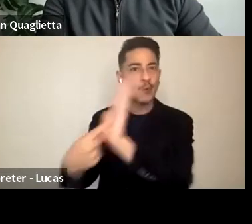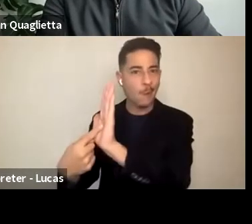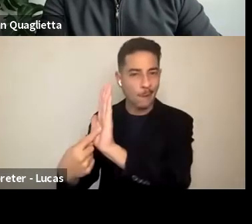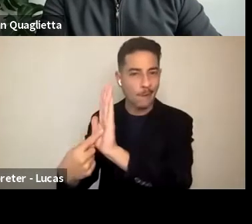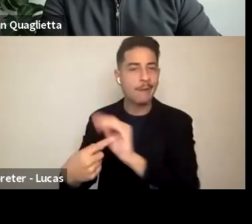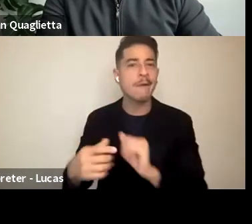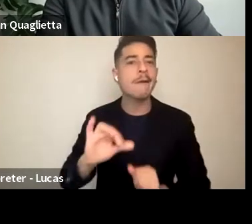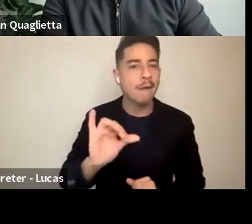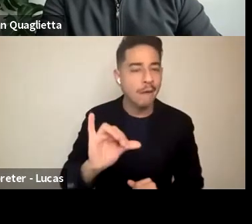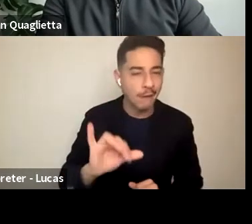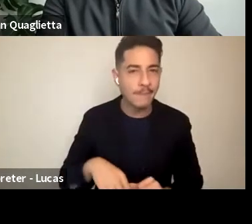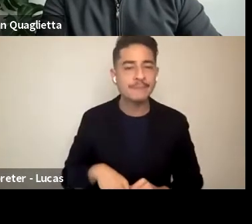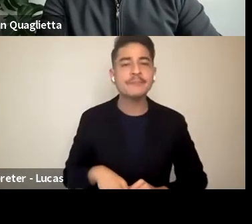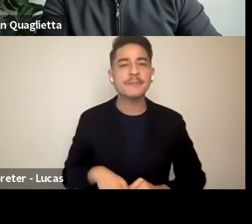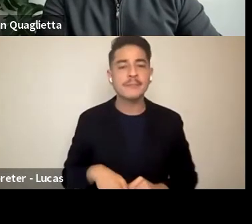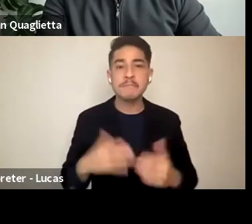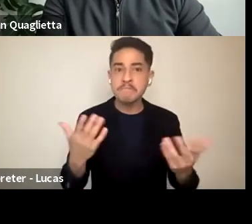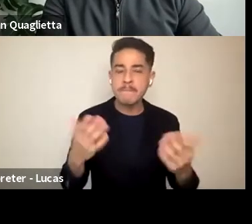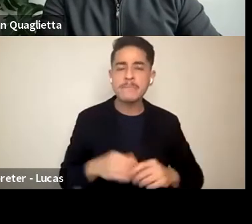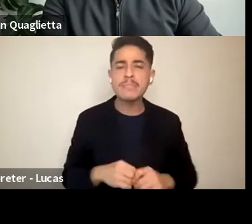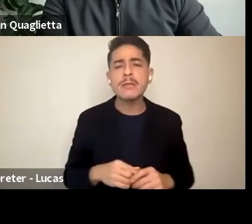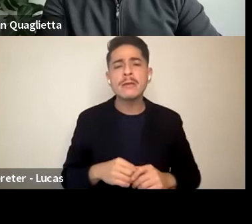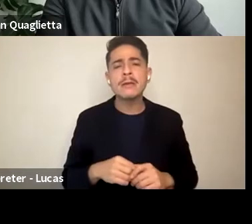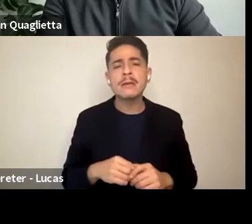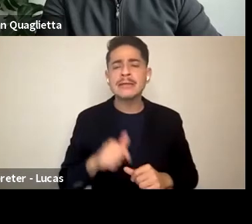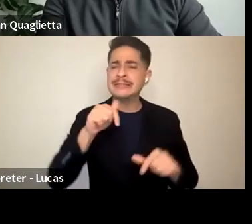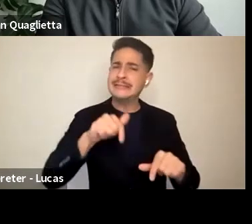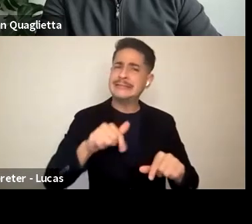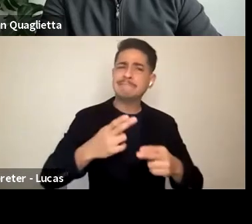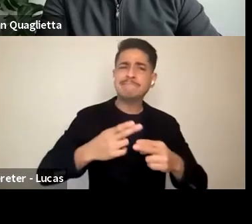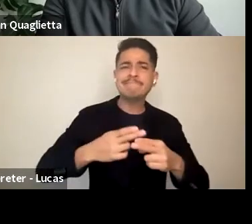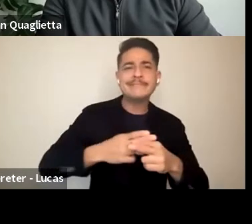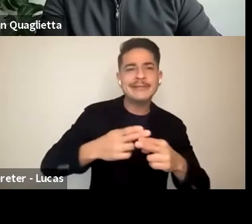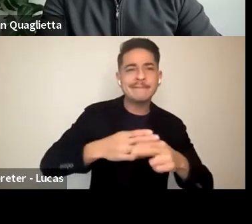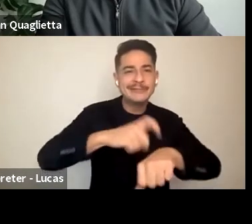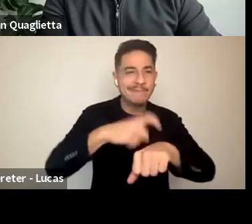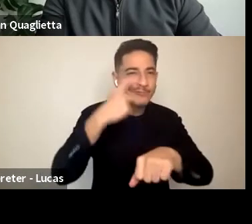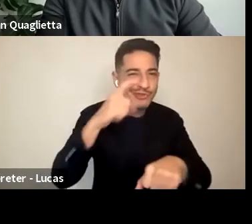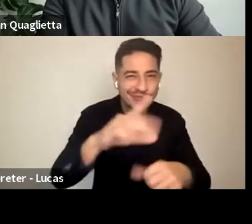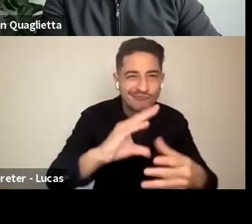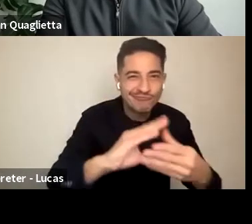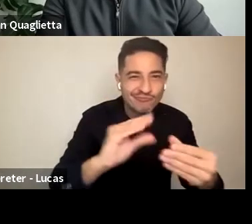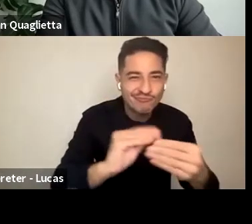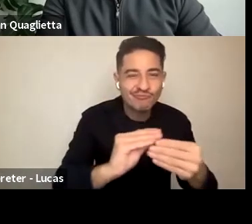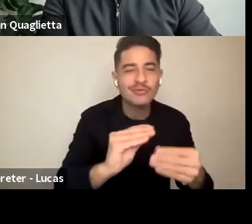In the case of this temporal case, you think about a popular